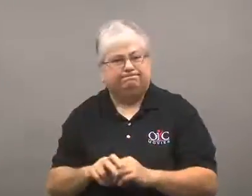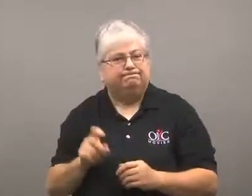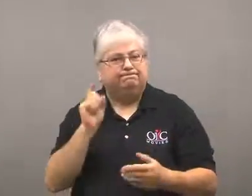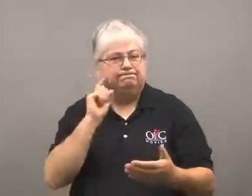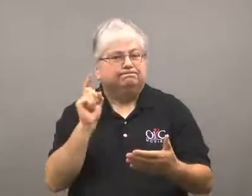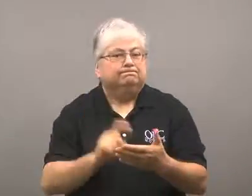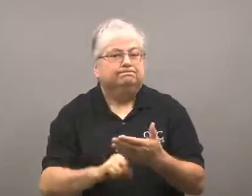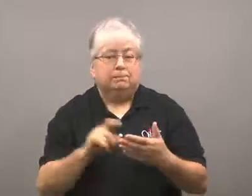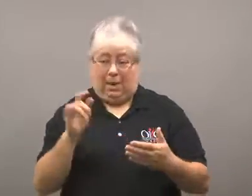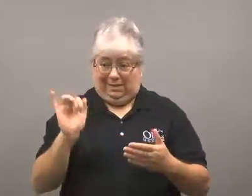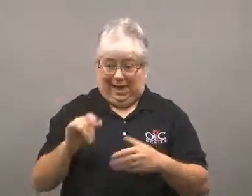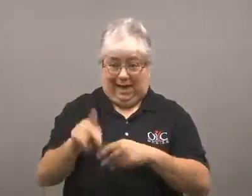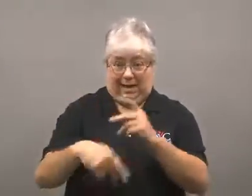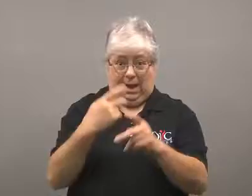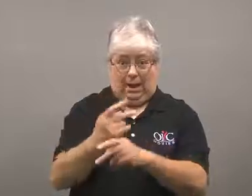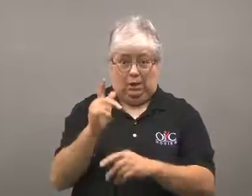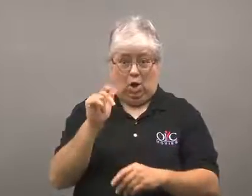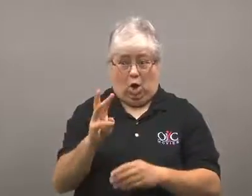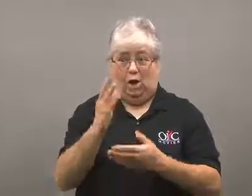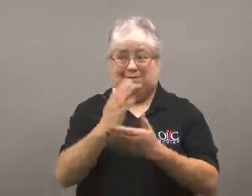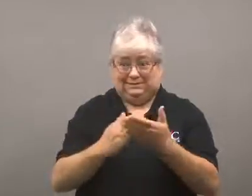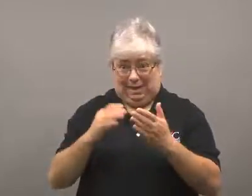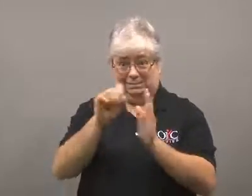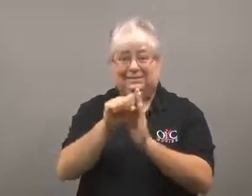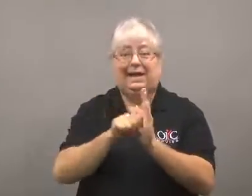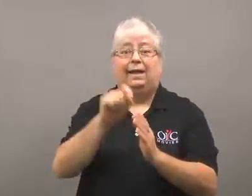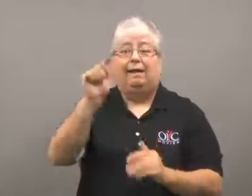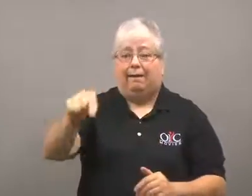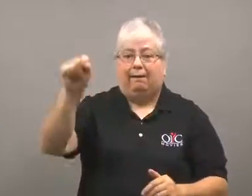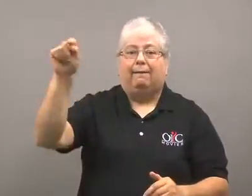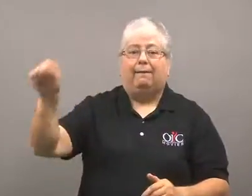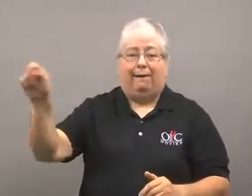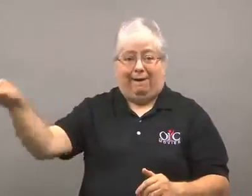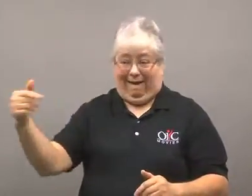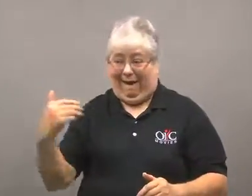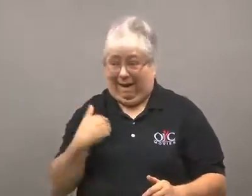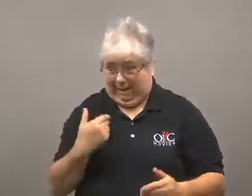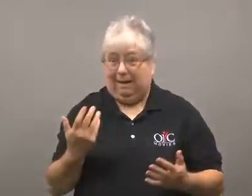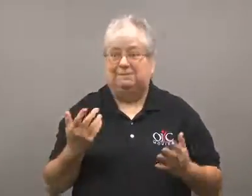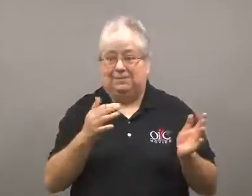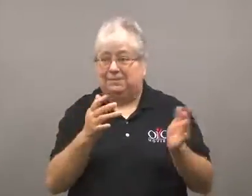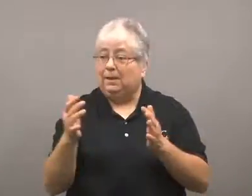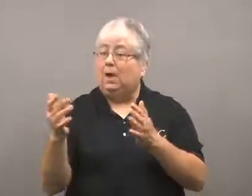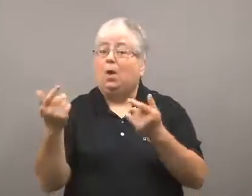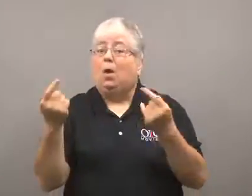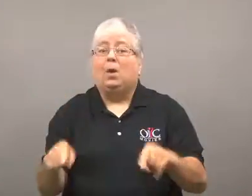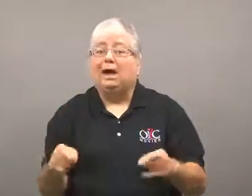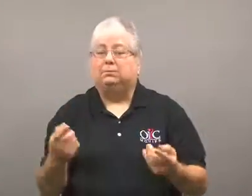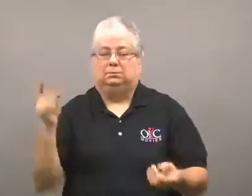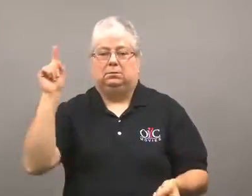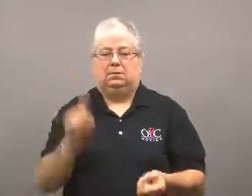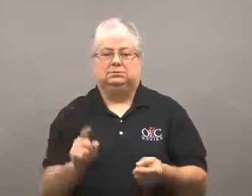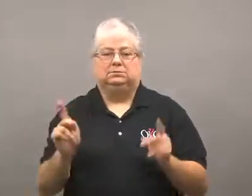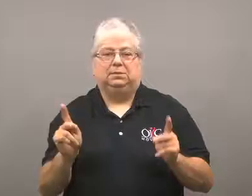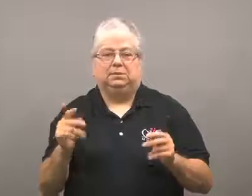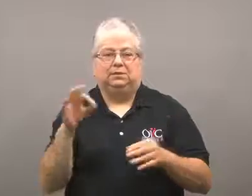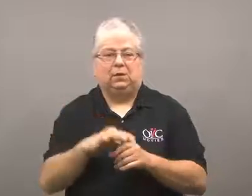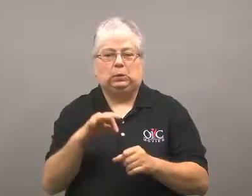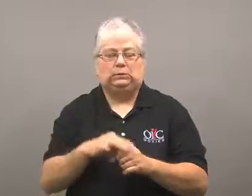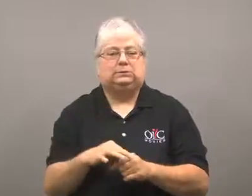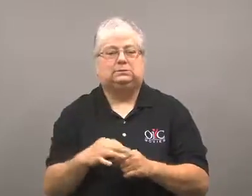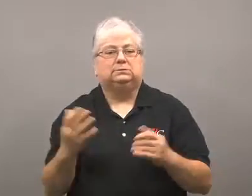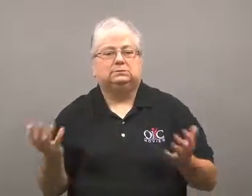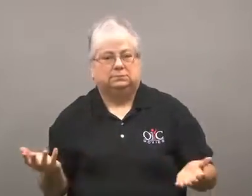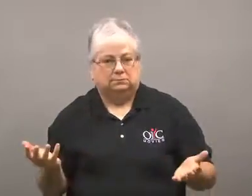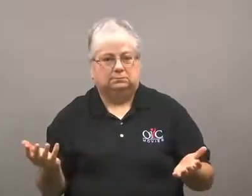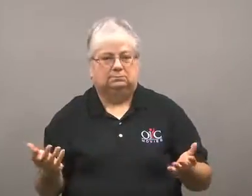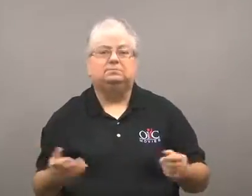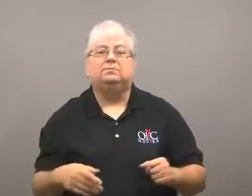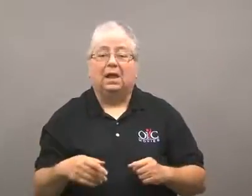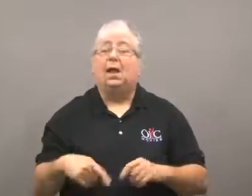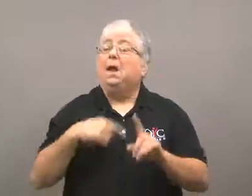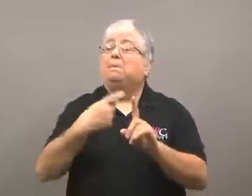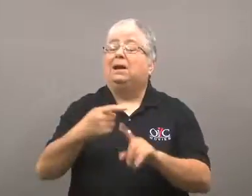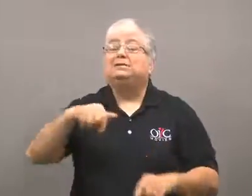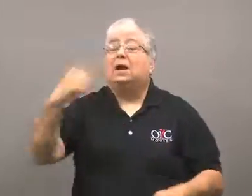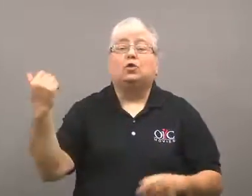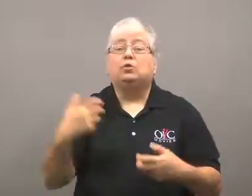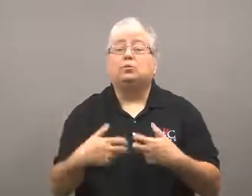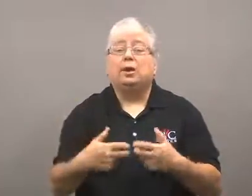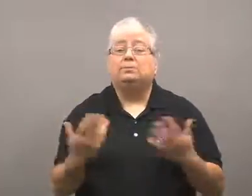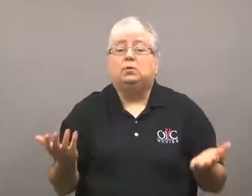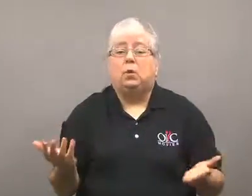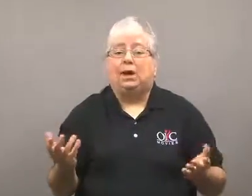Similar laws passed in other states resulted in fewer people voting.